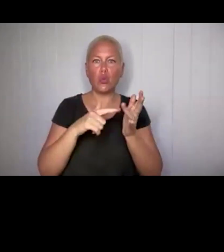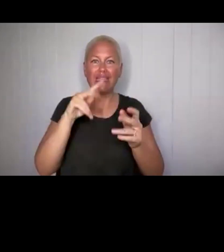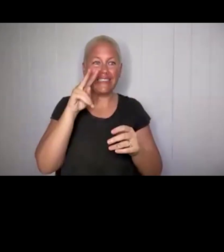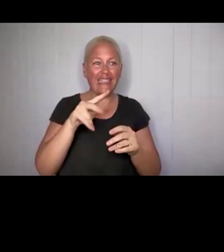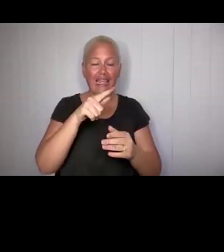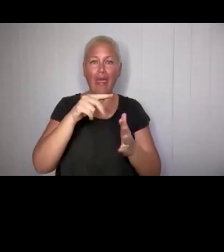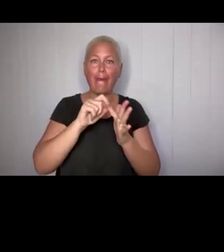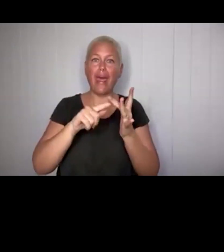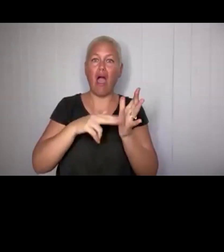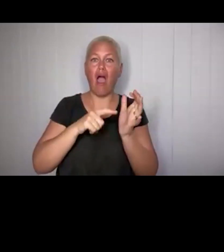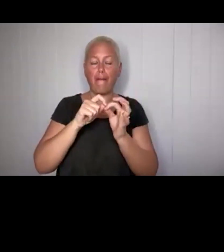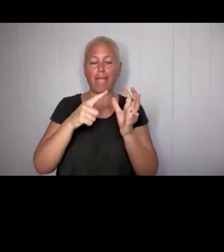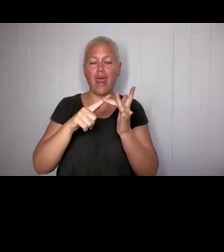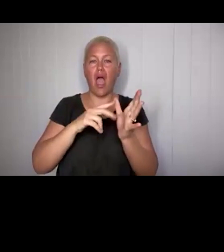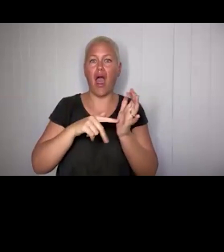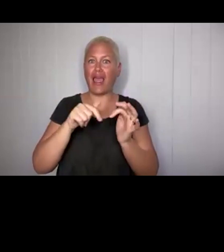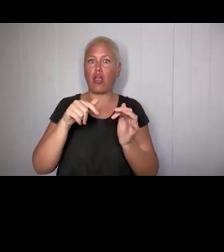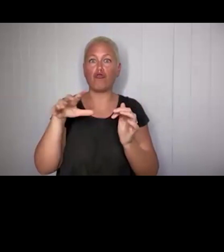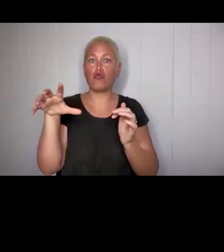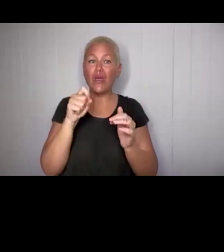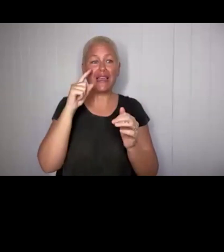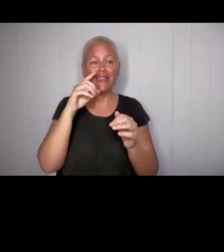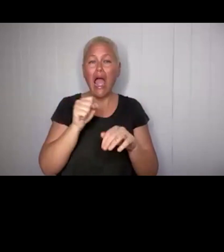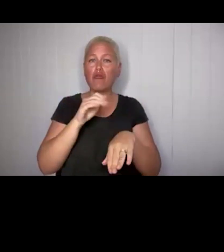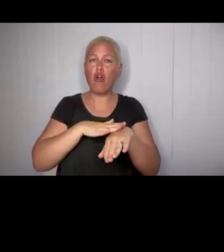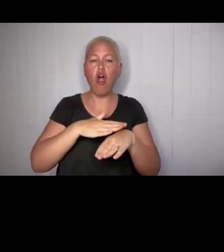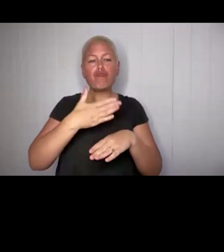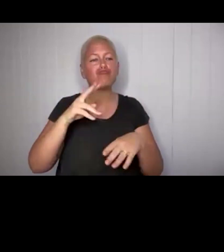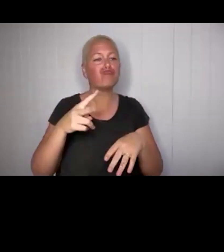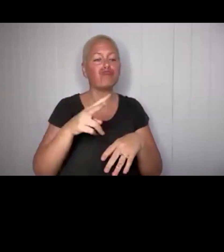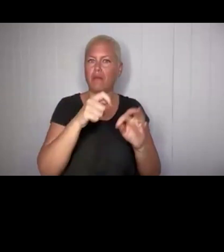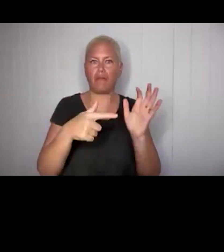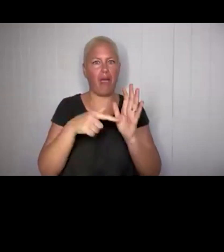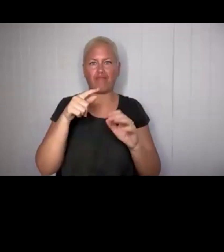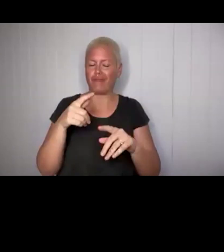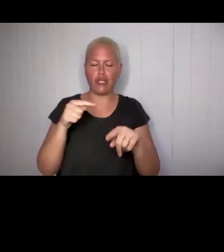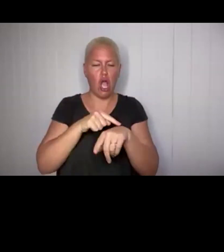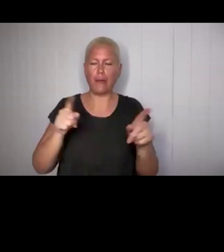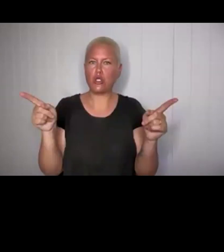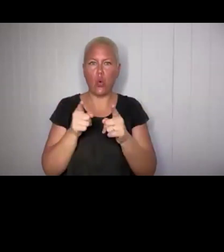day or two. So it is thinking about the audience, and how your work is engaging with them.